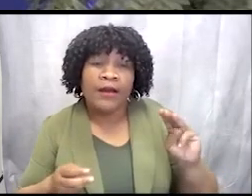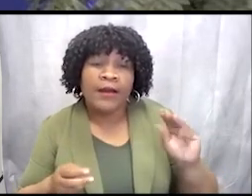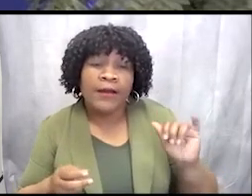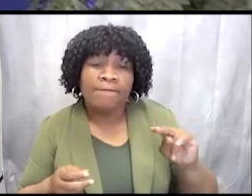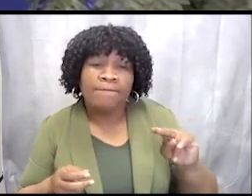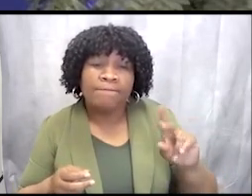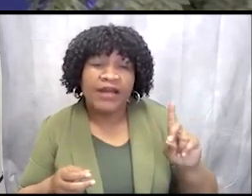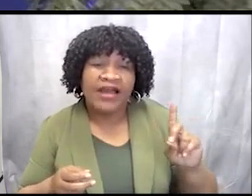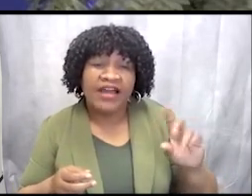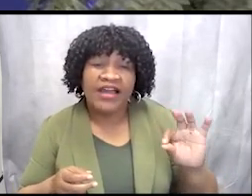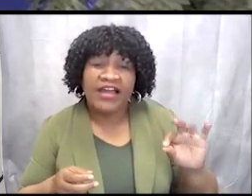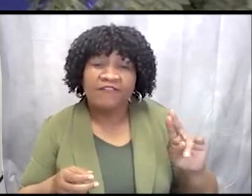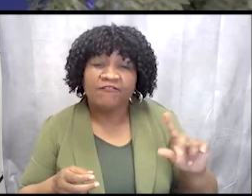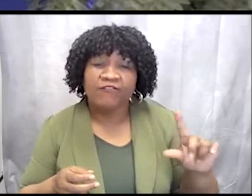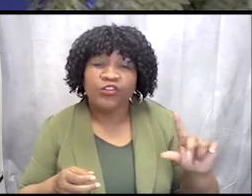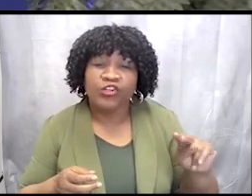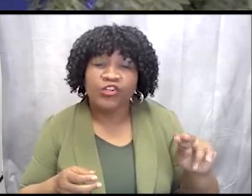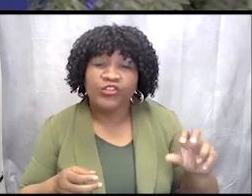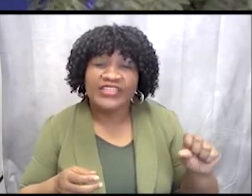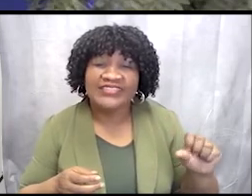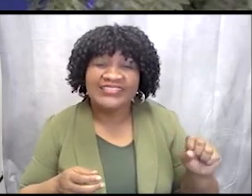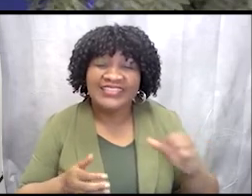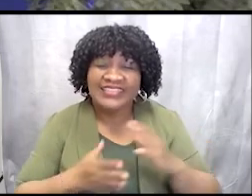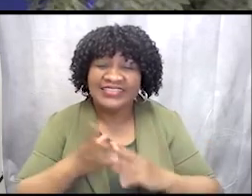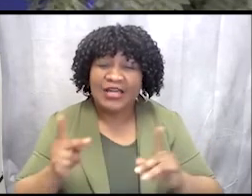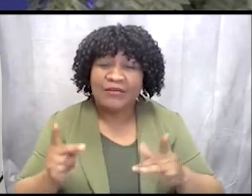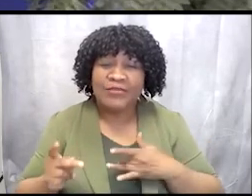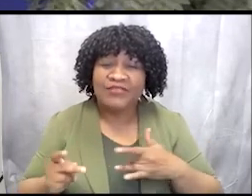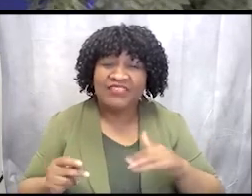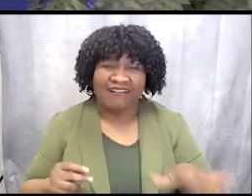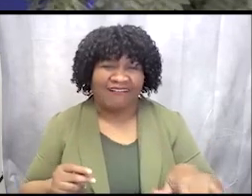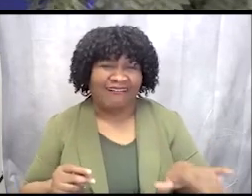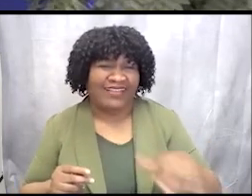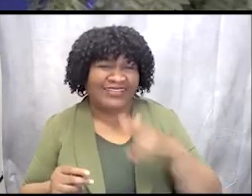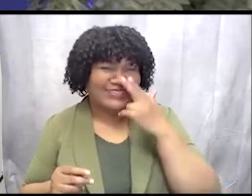they see that as a little touchy, feely, nice, cute kind of thing to do.